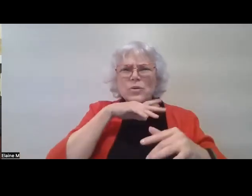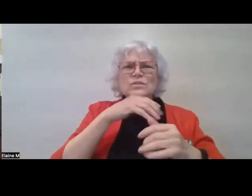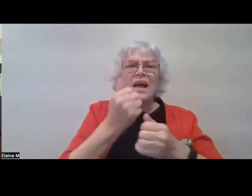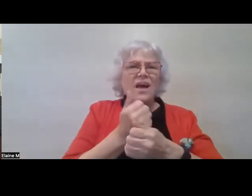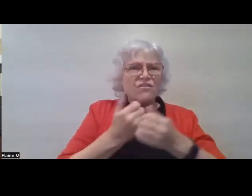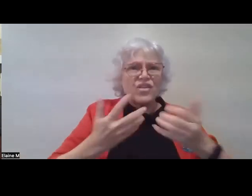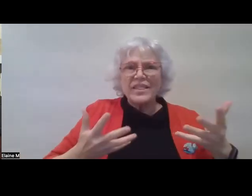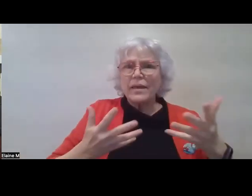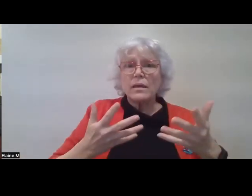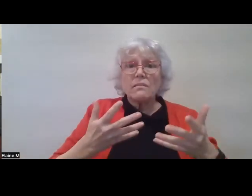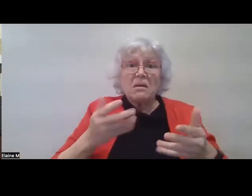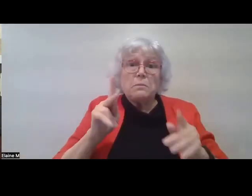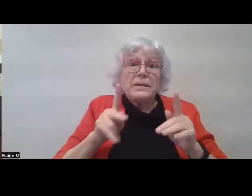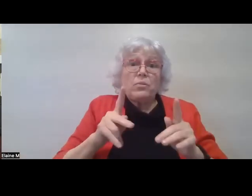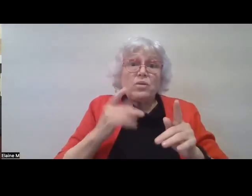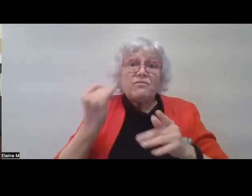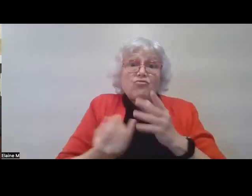drinks or eats that comes from Atlanta. So...